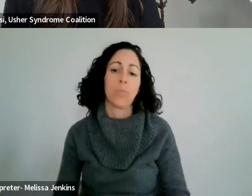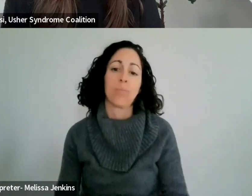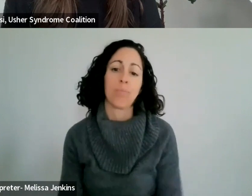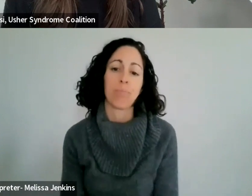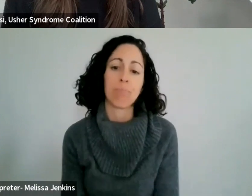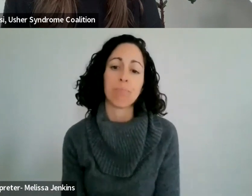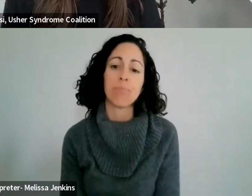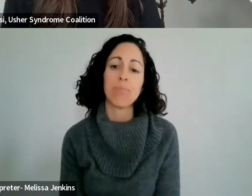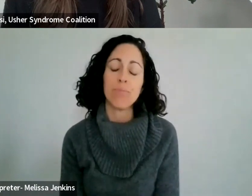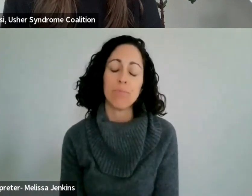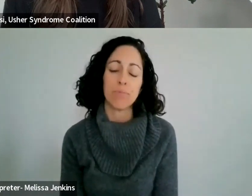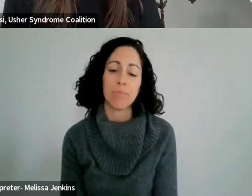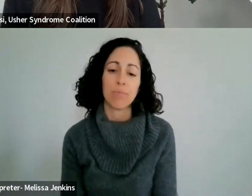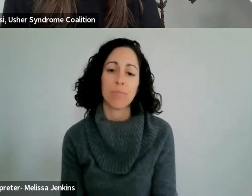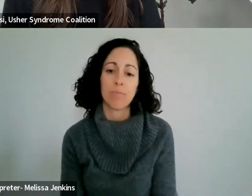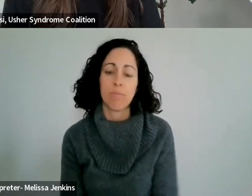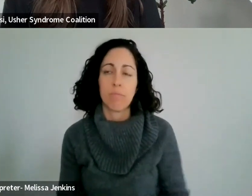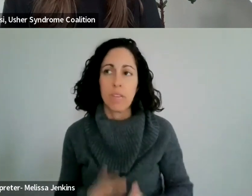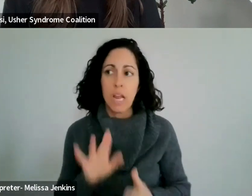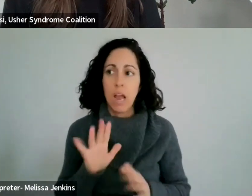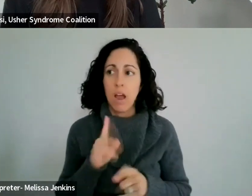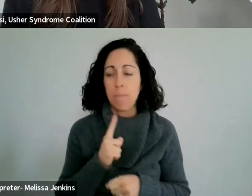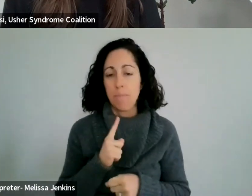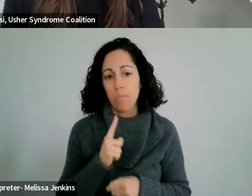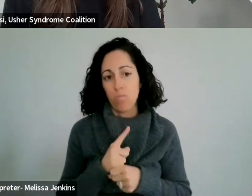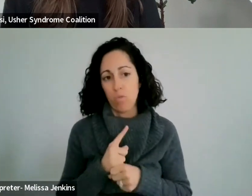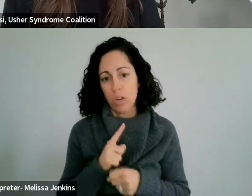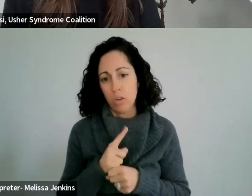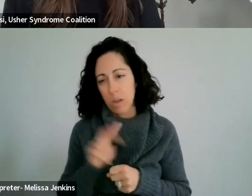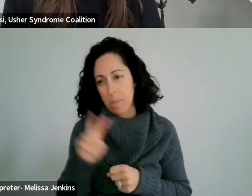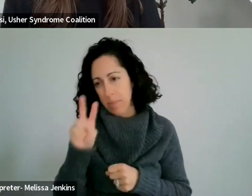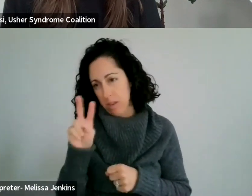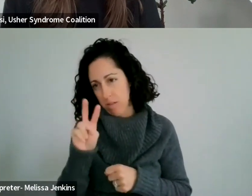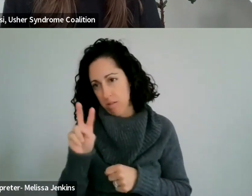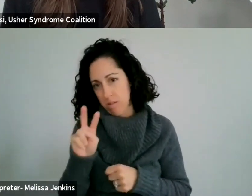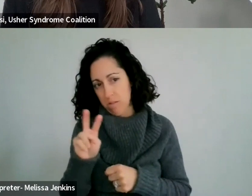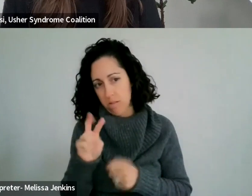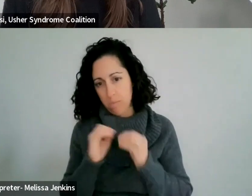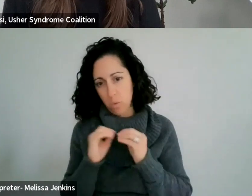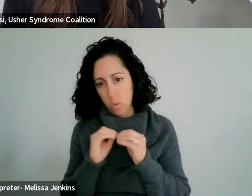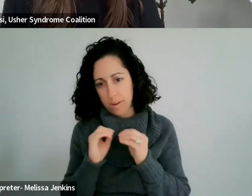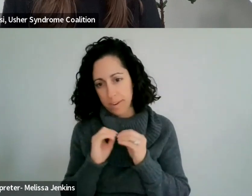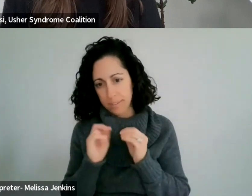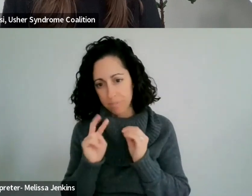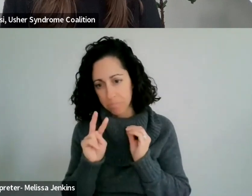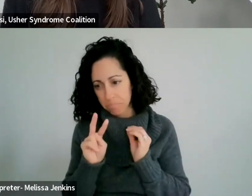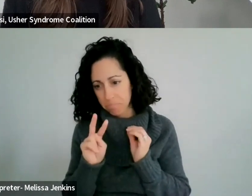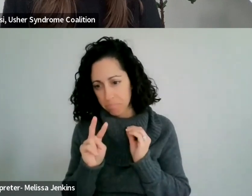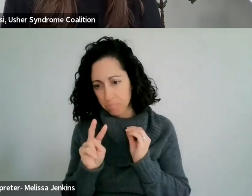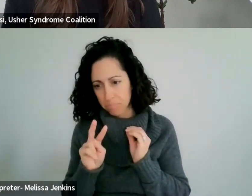Uh. Conscious, we have a minute left. Krista, would you?